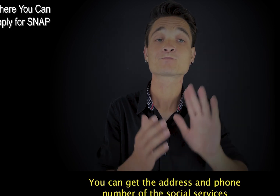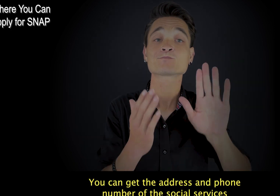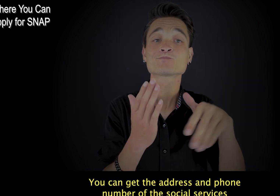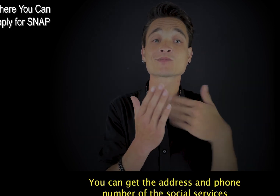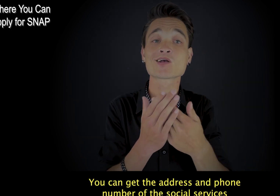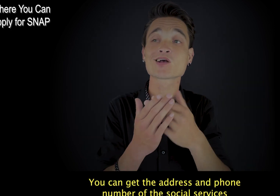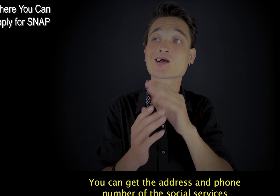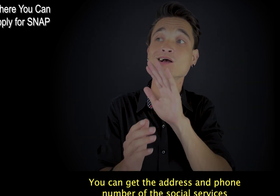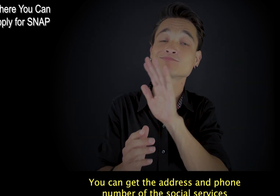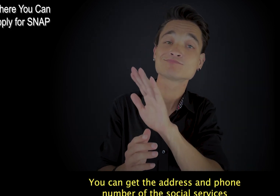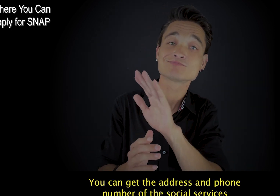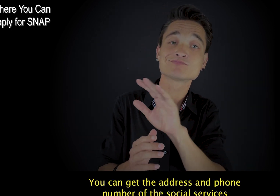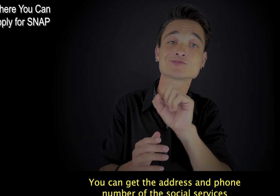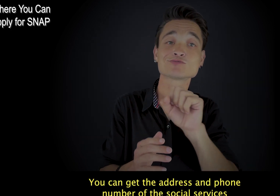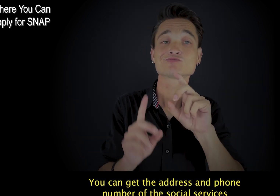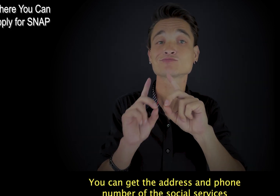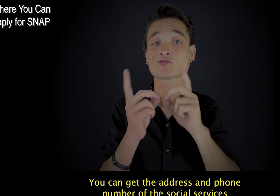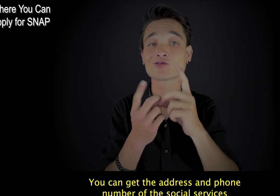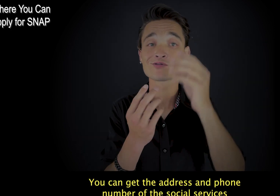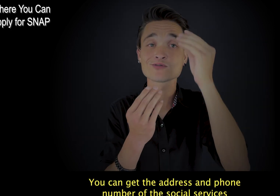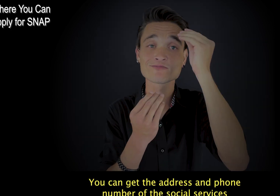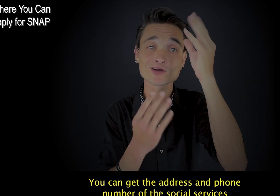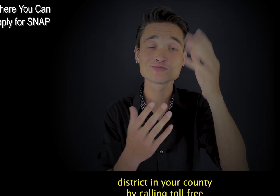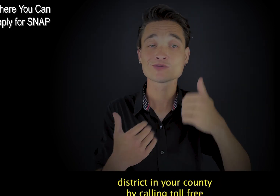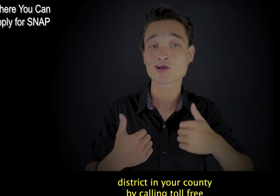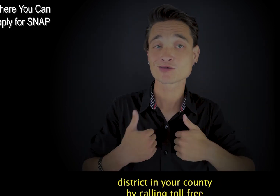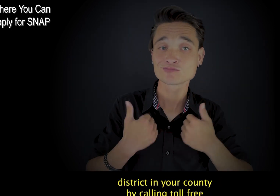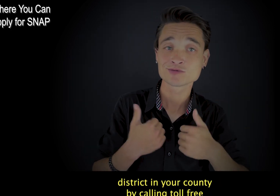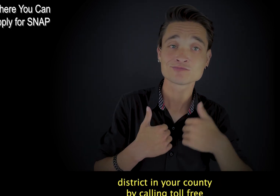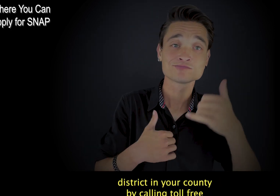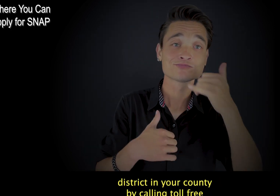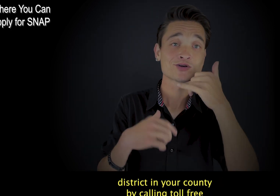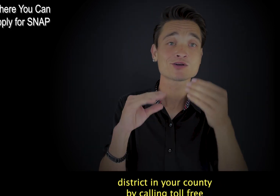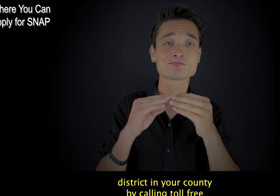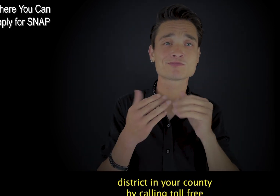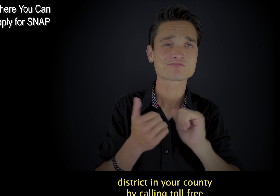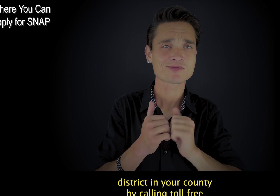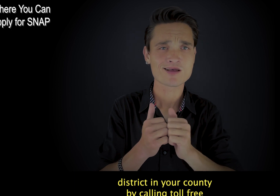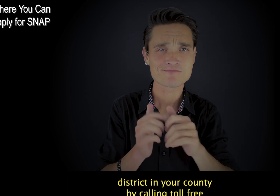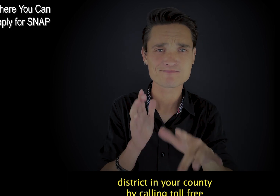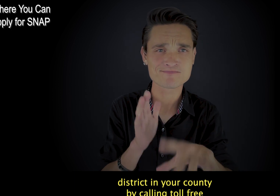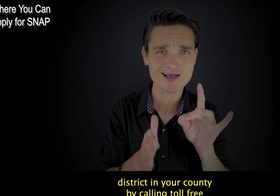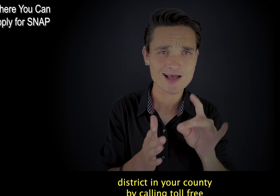You can get the address and phone number of the social services district in your county by calling toll free